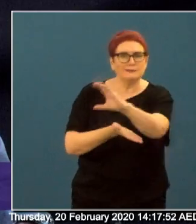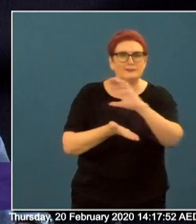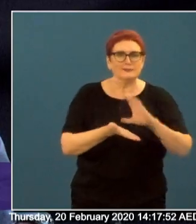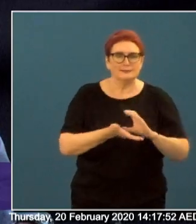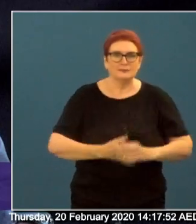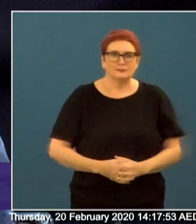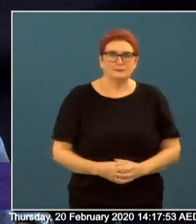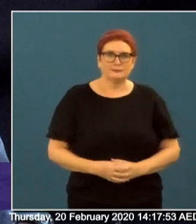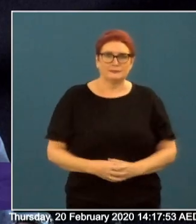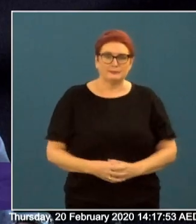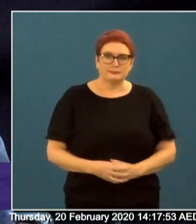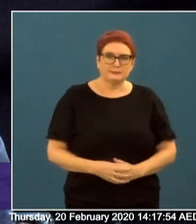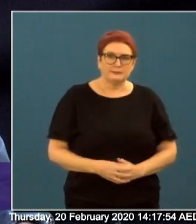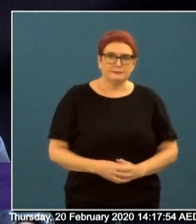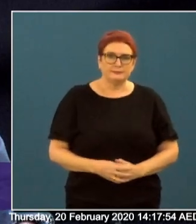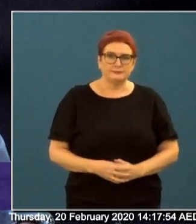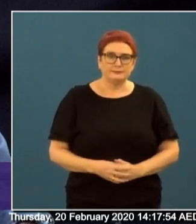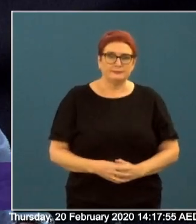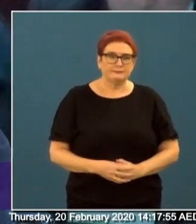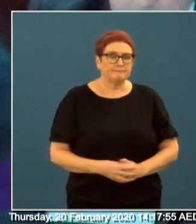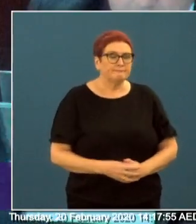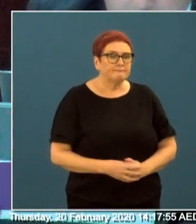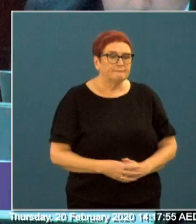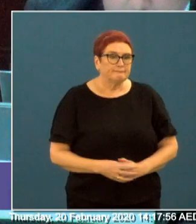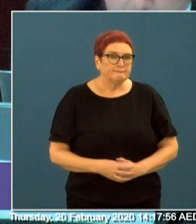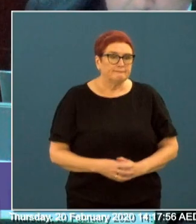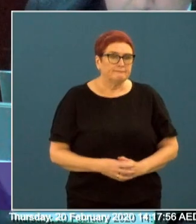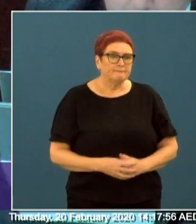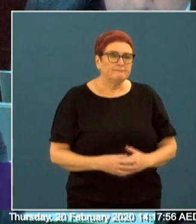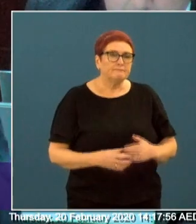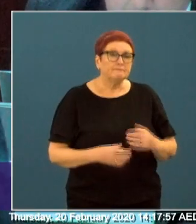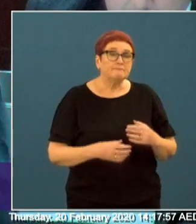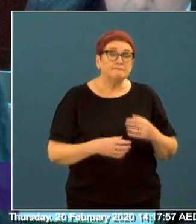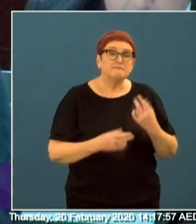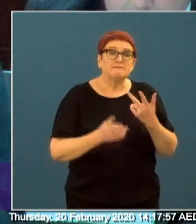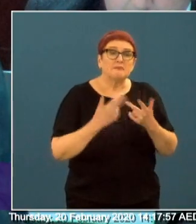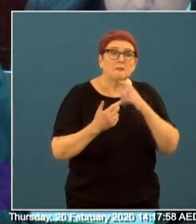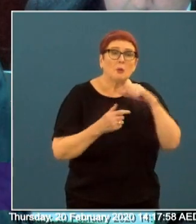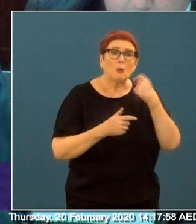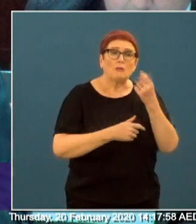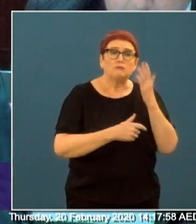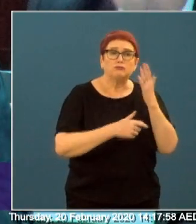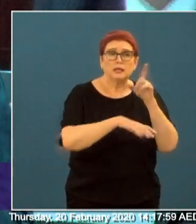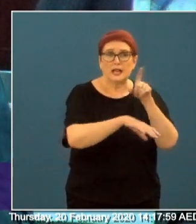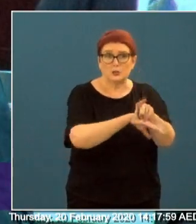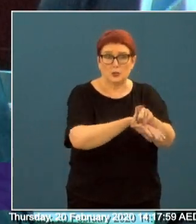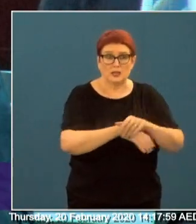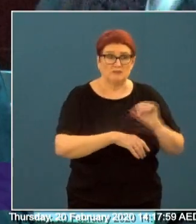of these sorts of initiatives and what needs to be done. I think Mr Simpson, who will give some evidence next week, says in his statement —